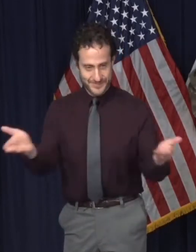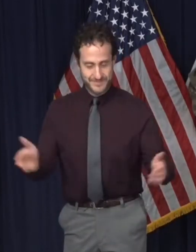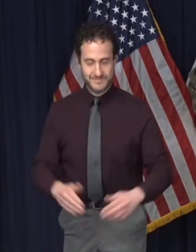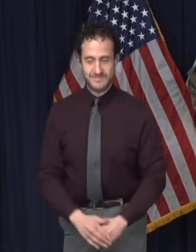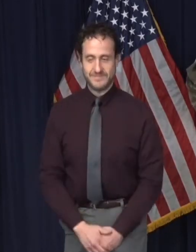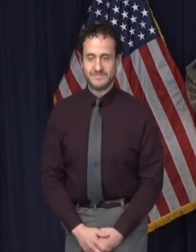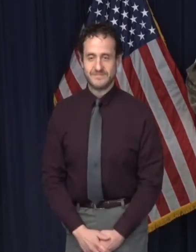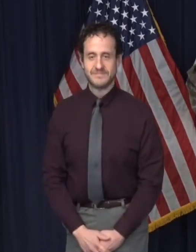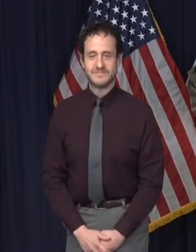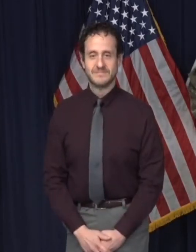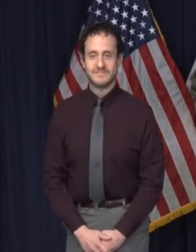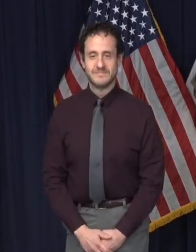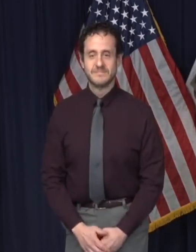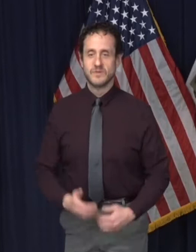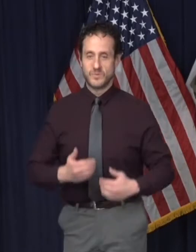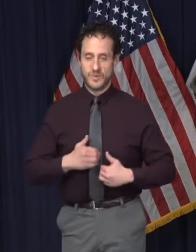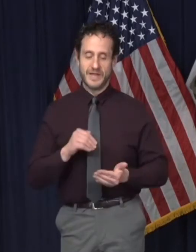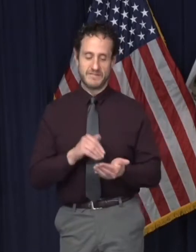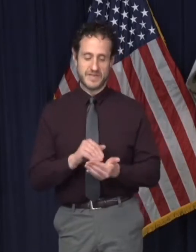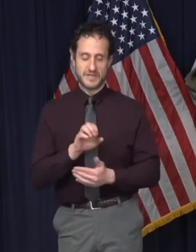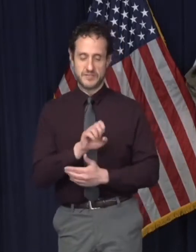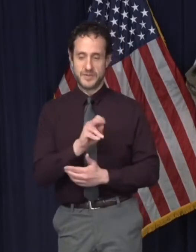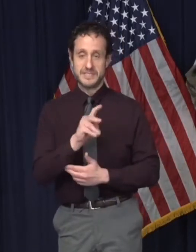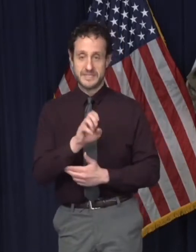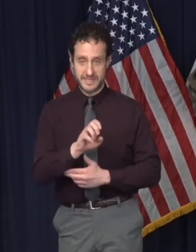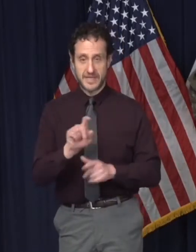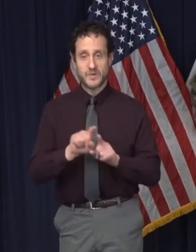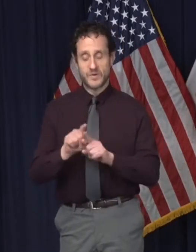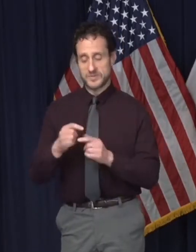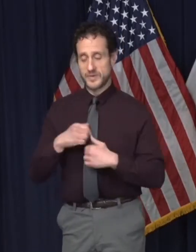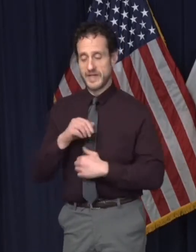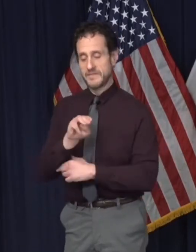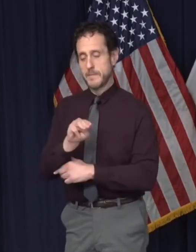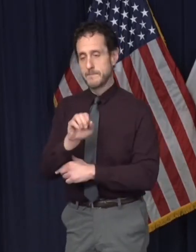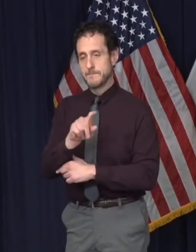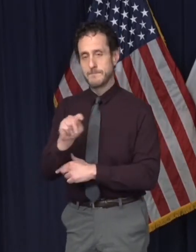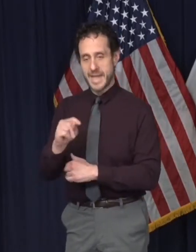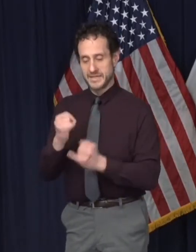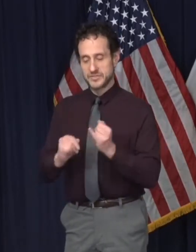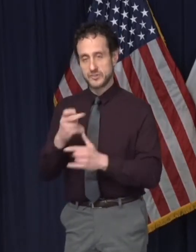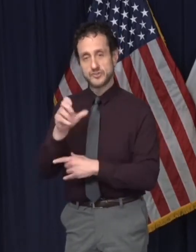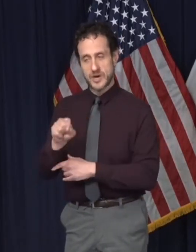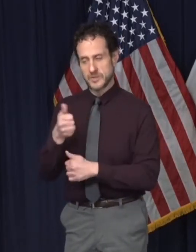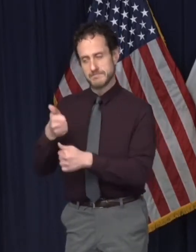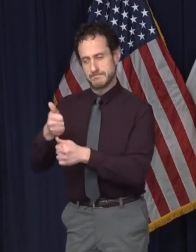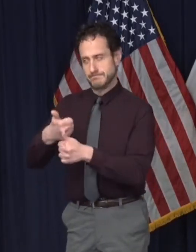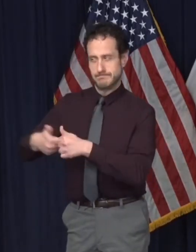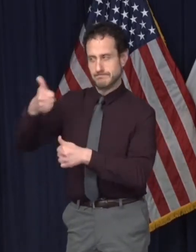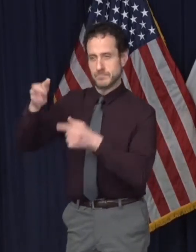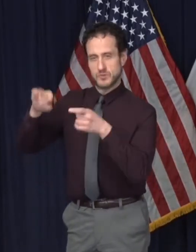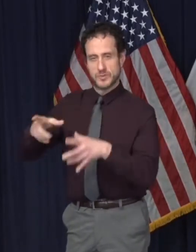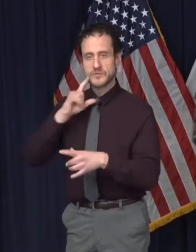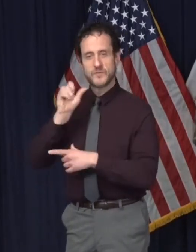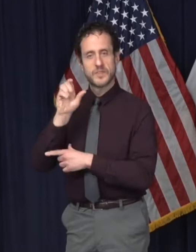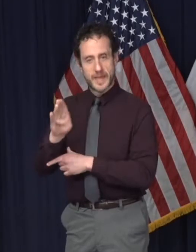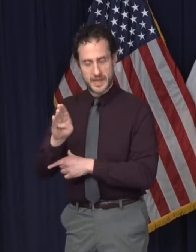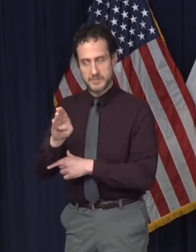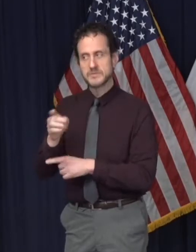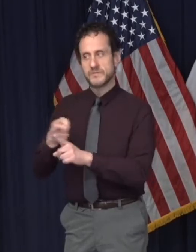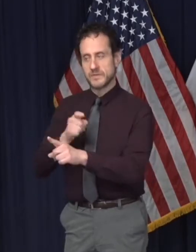Governor Pritzker: GOOD AFTERNOON, EVERYONE. IN ADDITION TO DR. EZIKE, WE'RE JOINED TODAY BY MATT CHARLES OUR